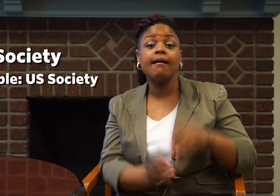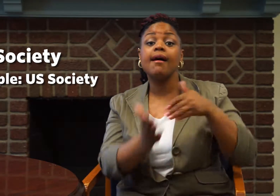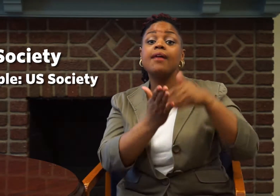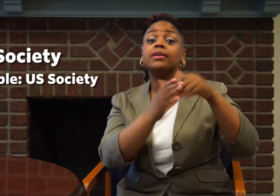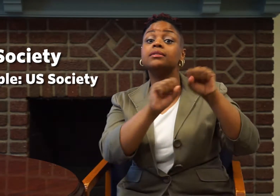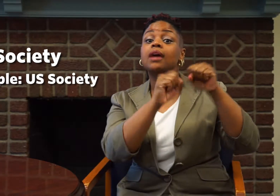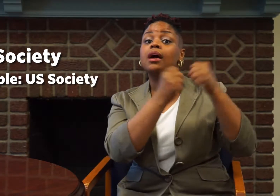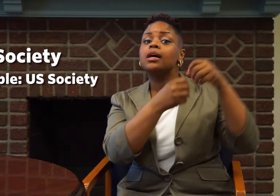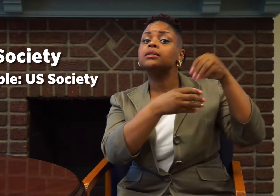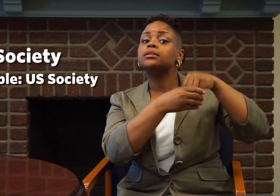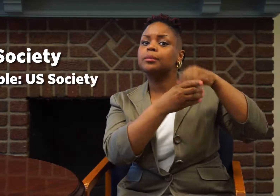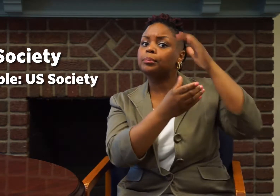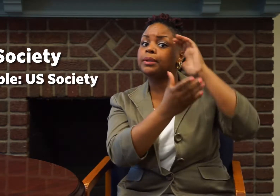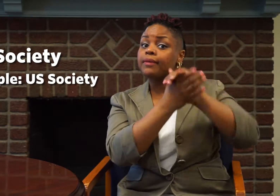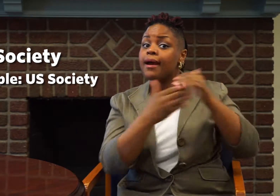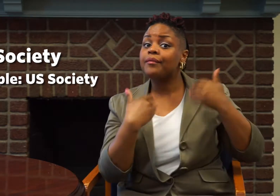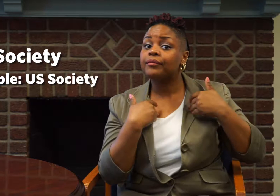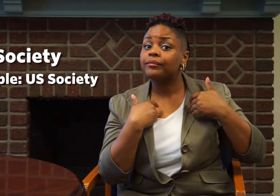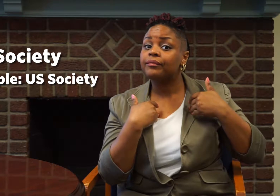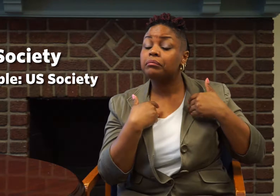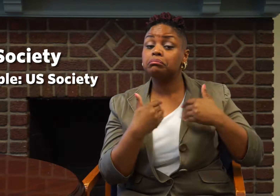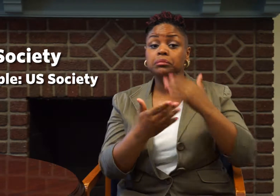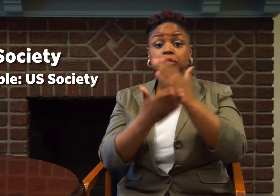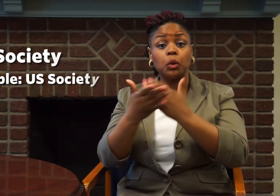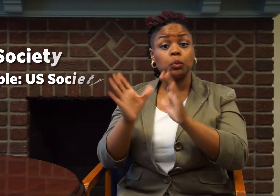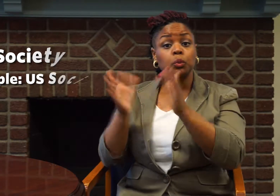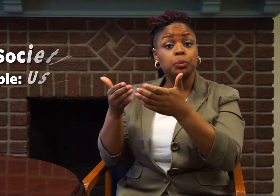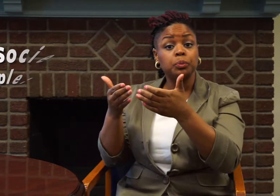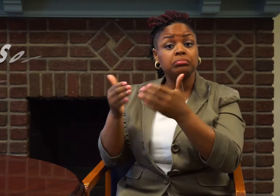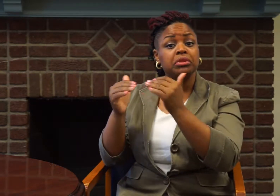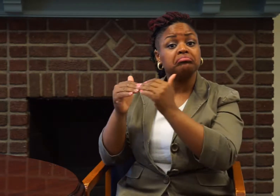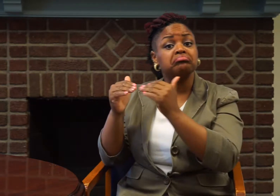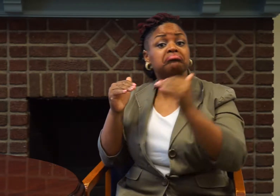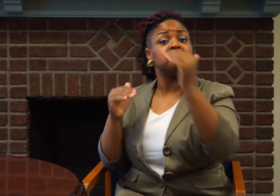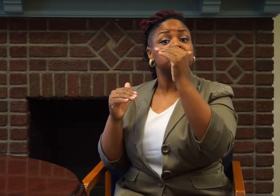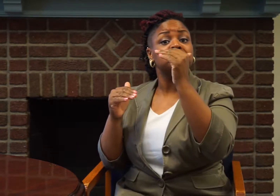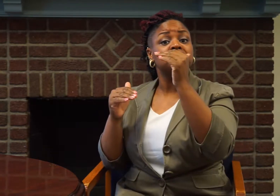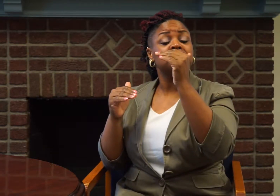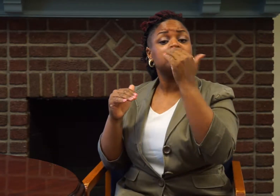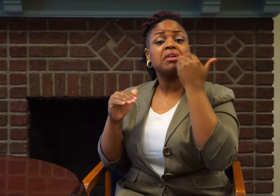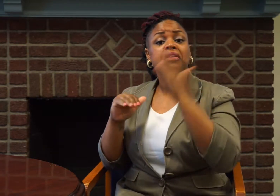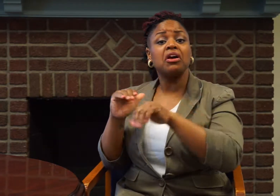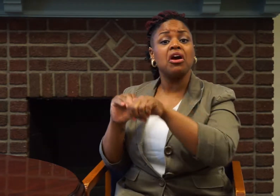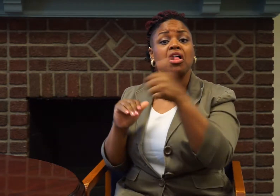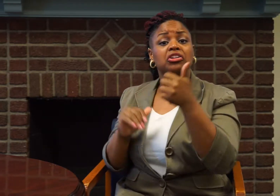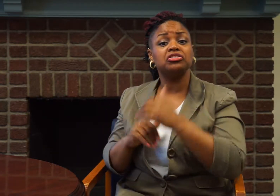Often a society may maintain the belief that some people are superior, better than others.